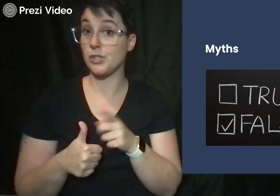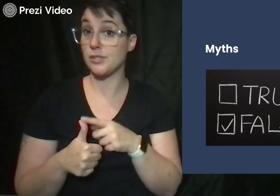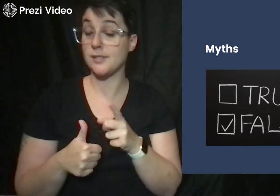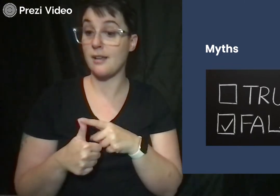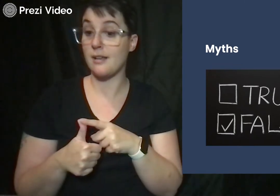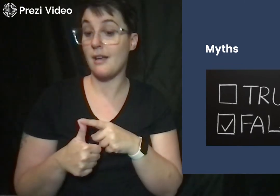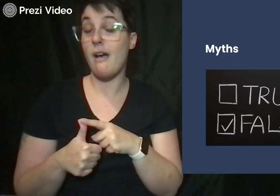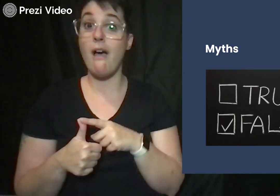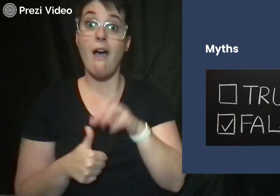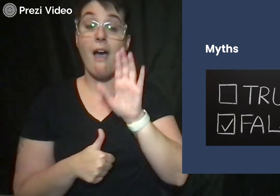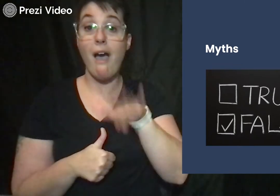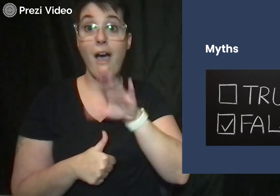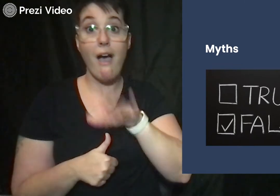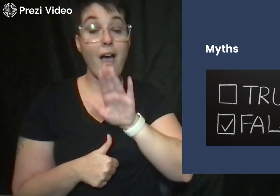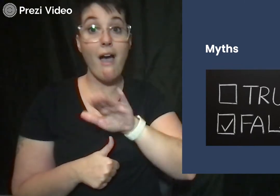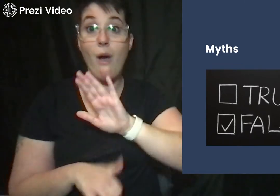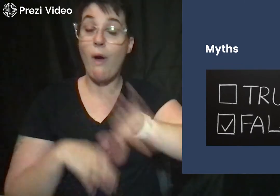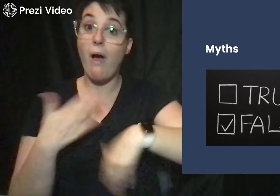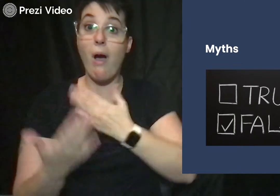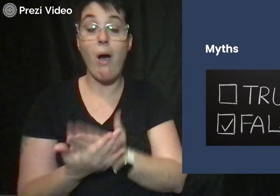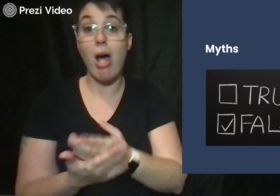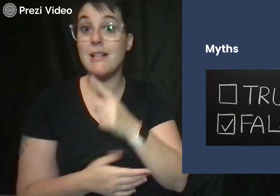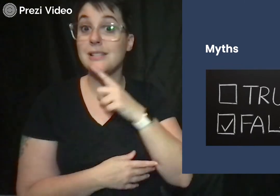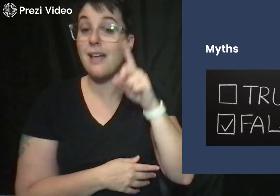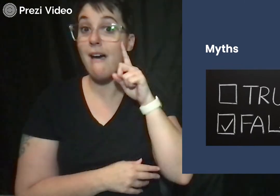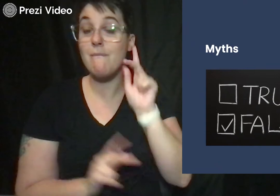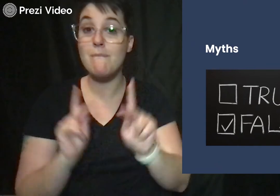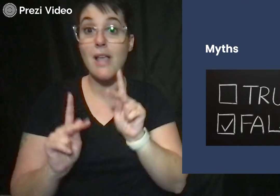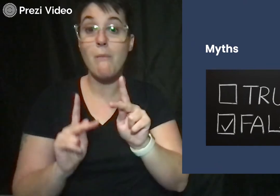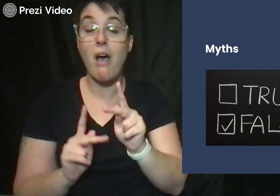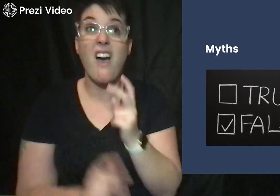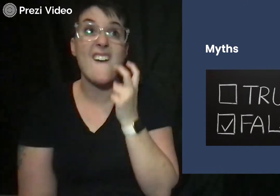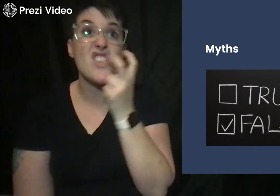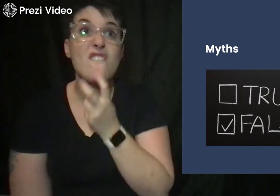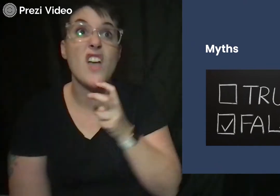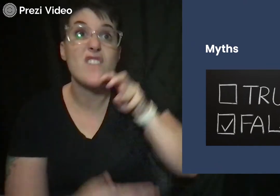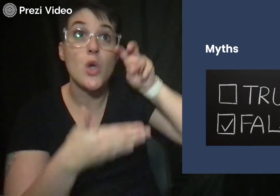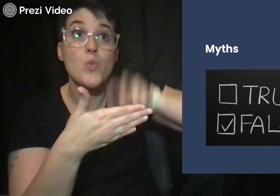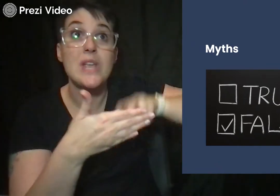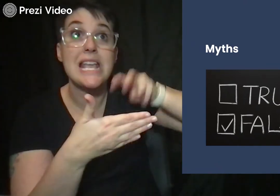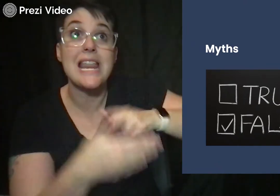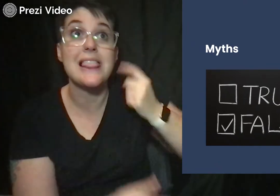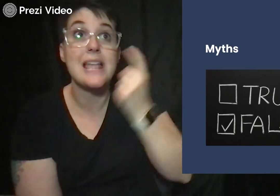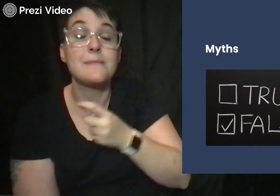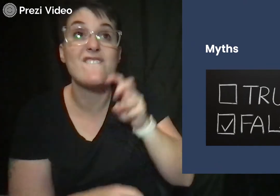One myth is the idea that all DHH people can read lips